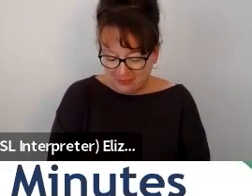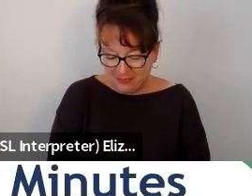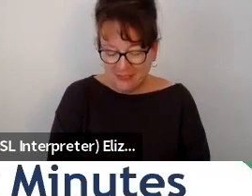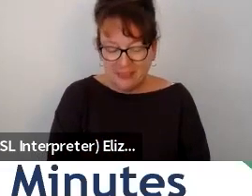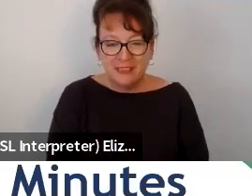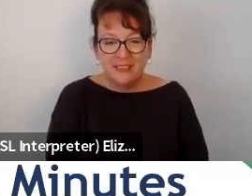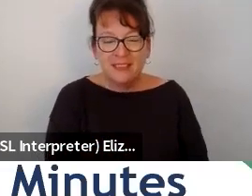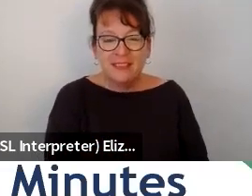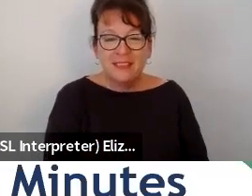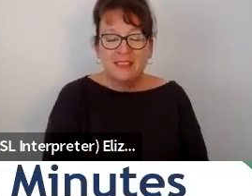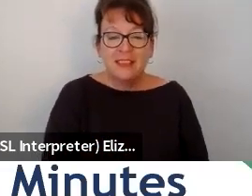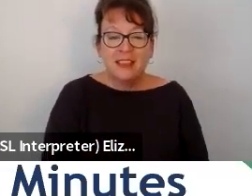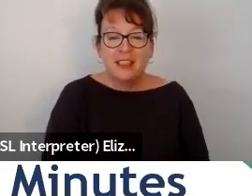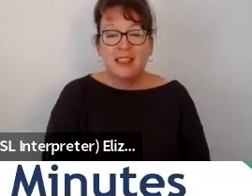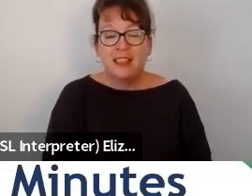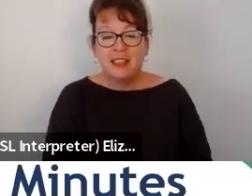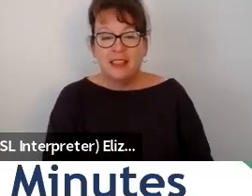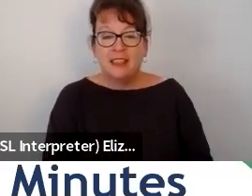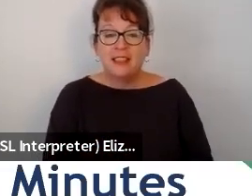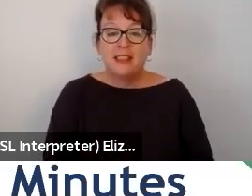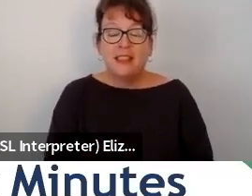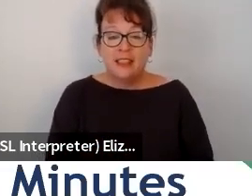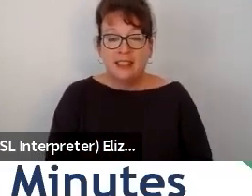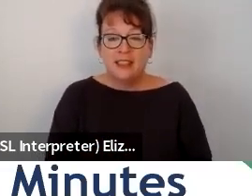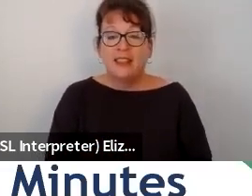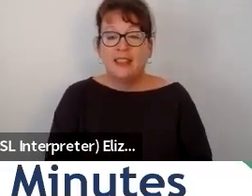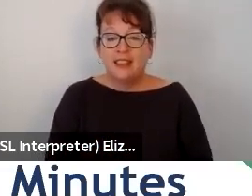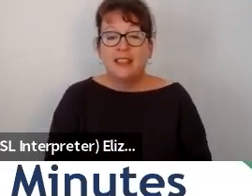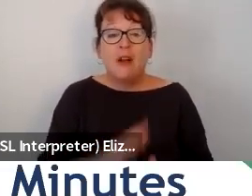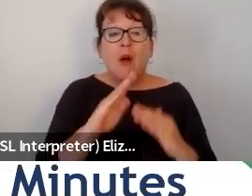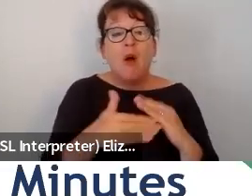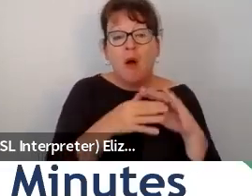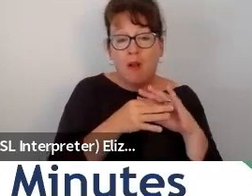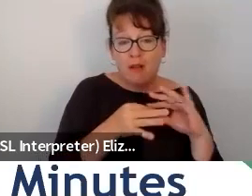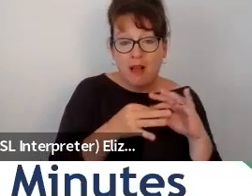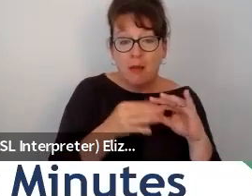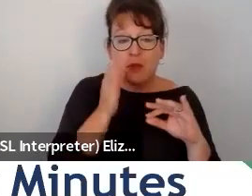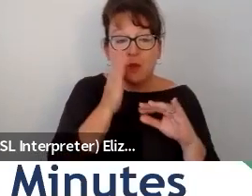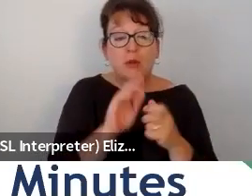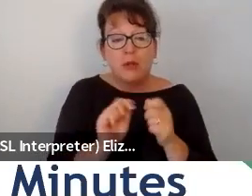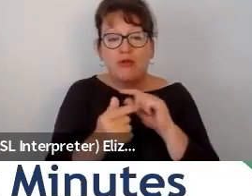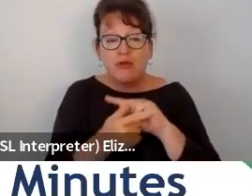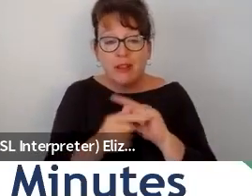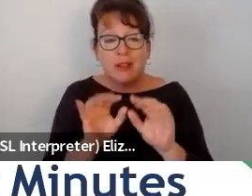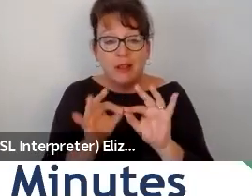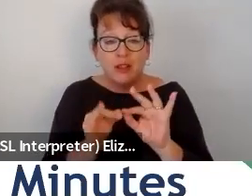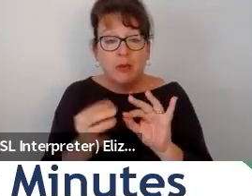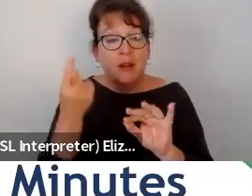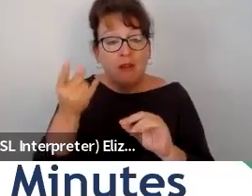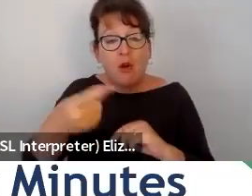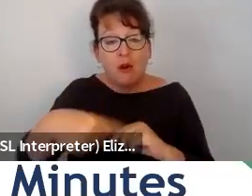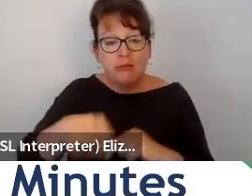ports. How are we all going to ensure these investments that each agency has under their